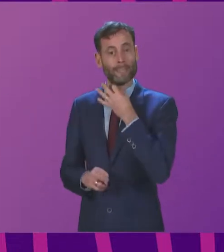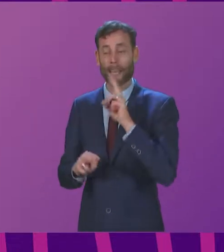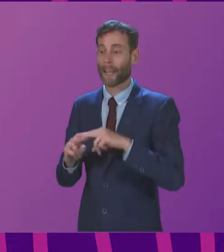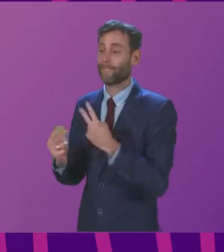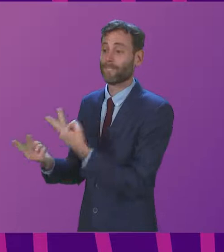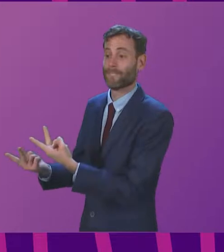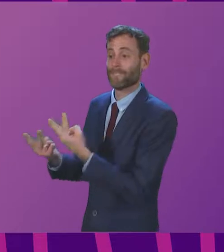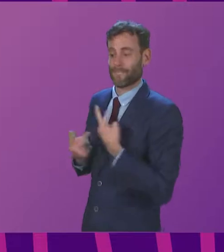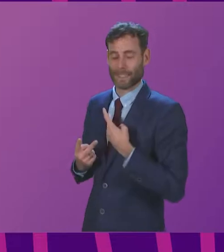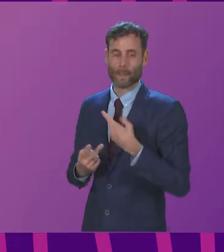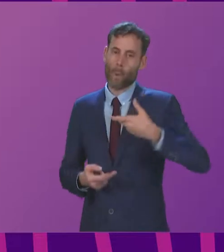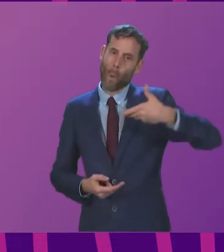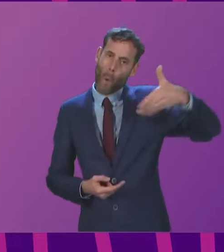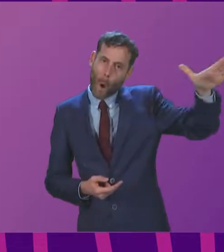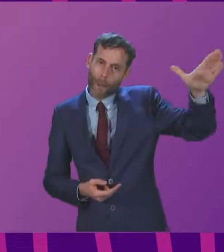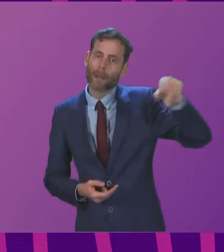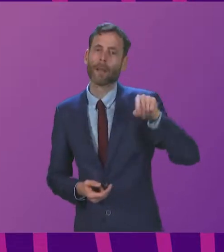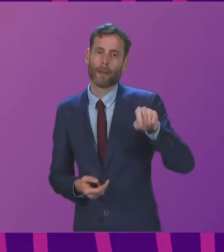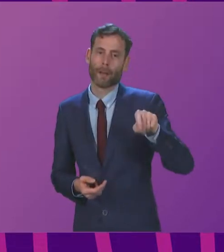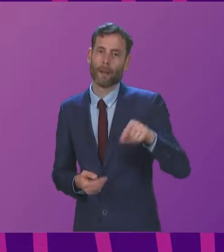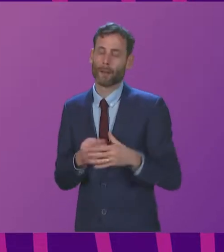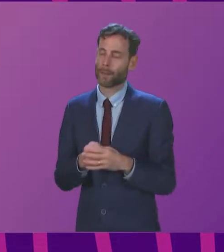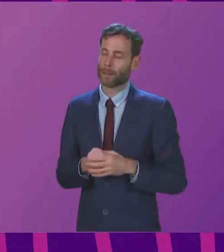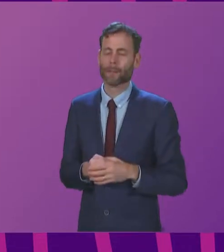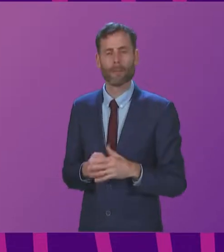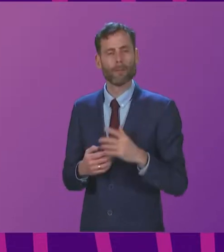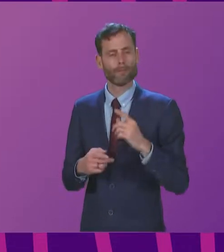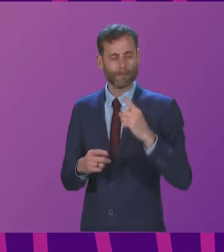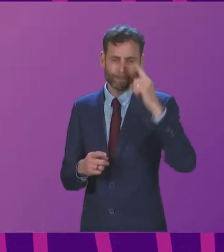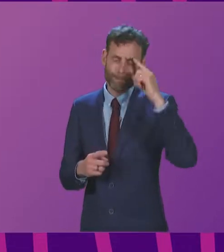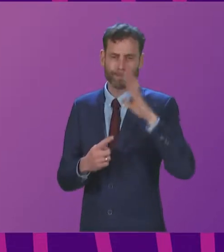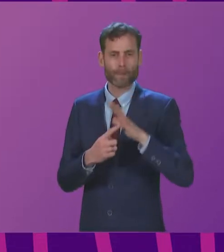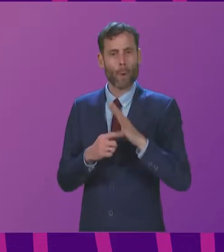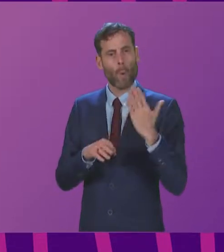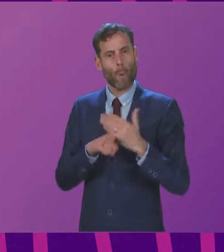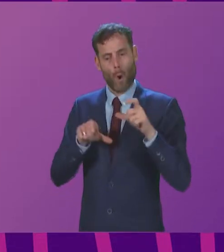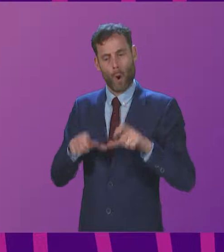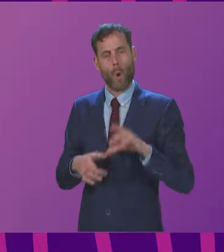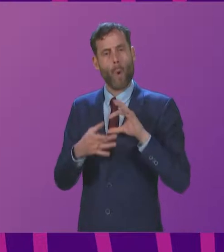Lastly, please continue to work from home whenever possible. I know that that is not always easy for